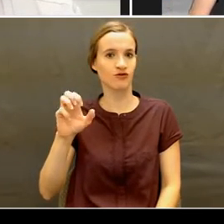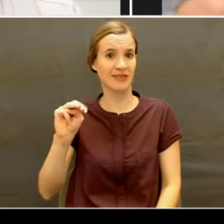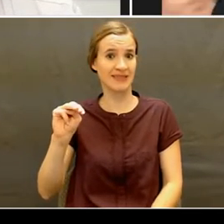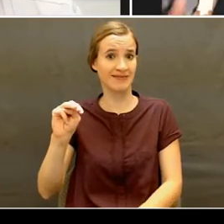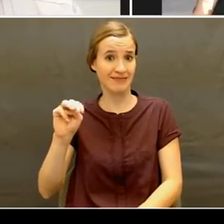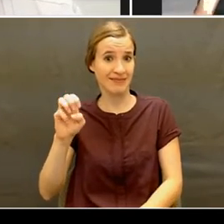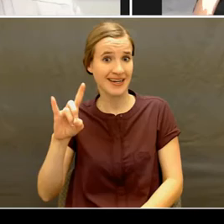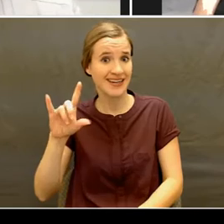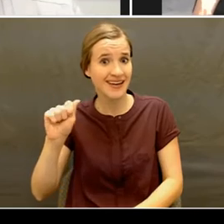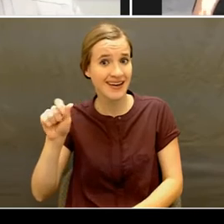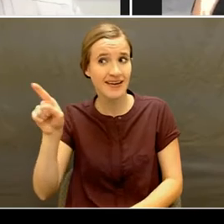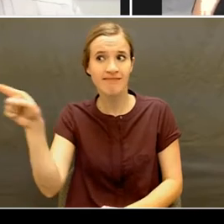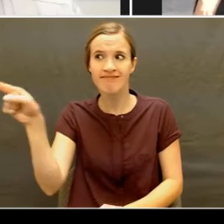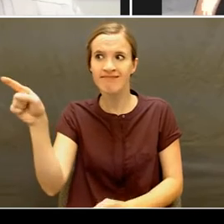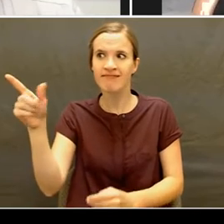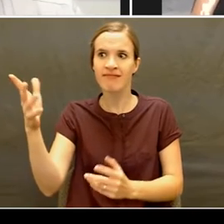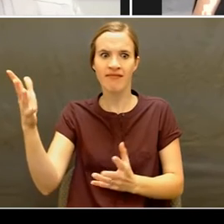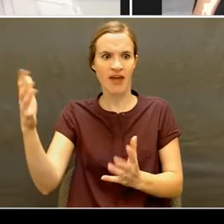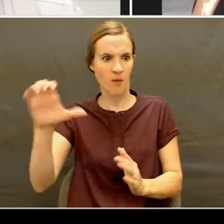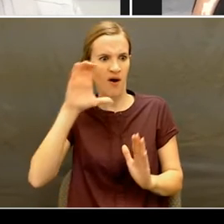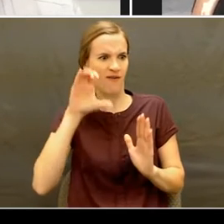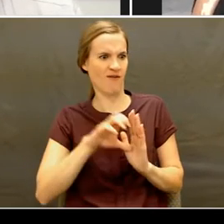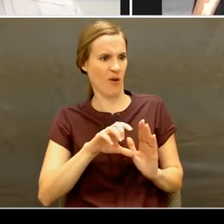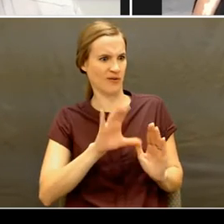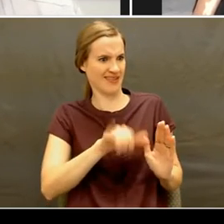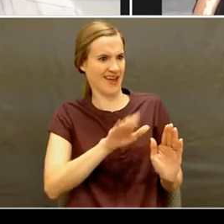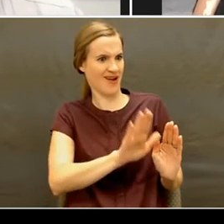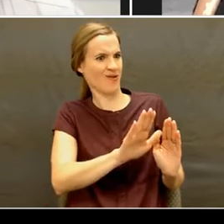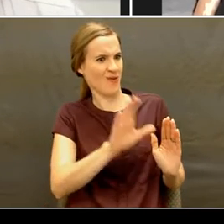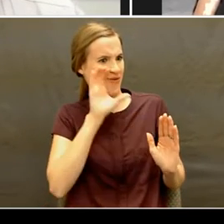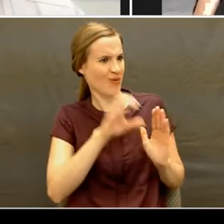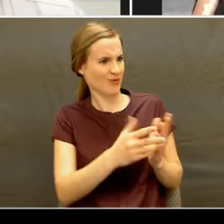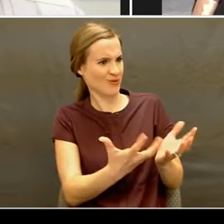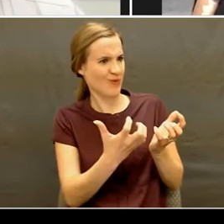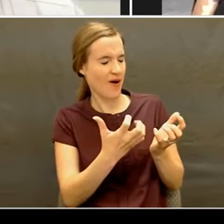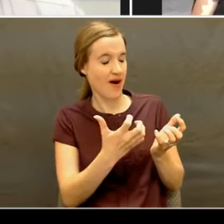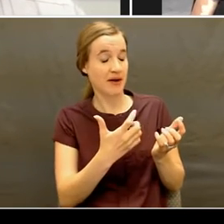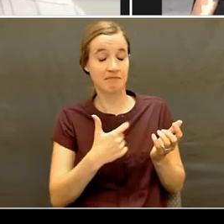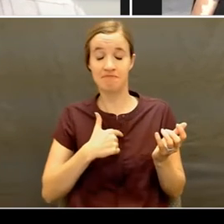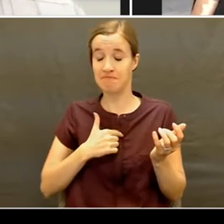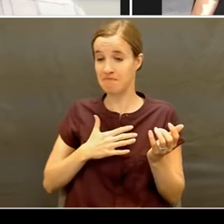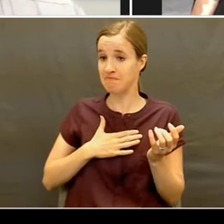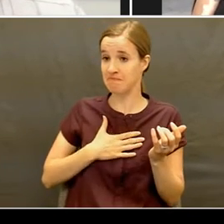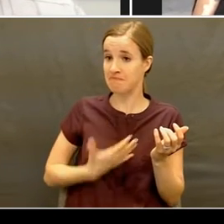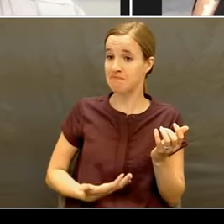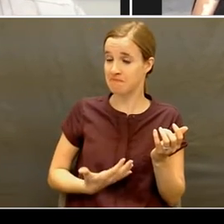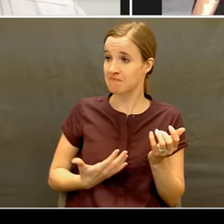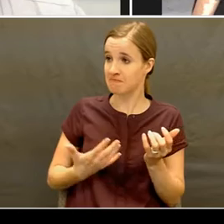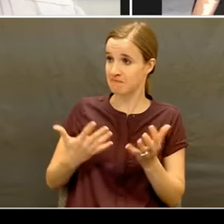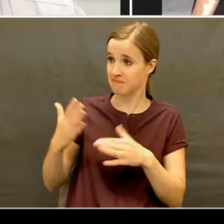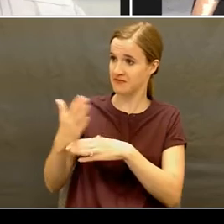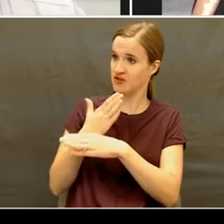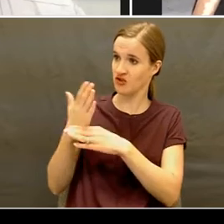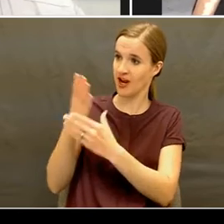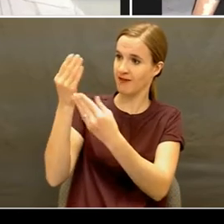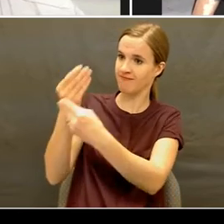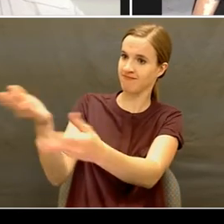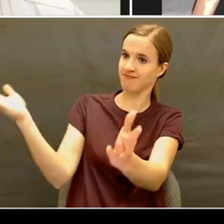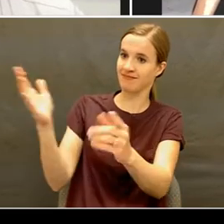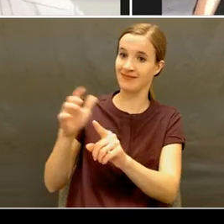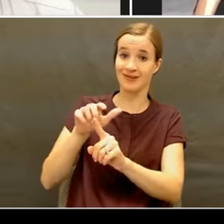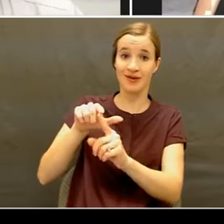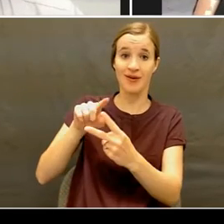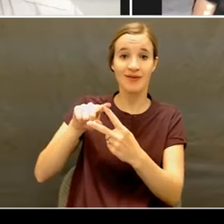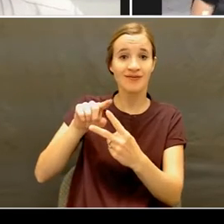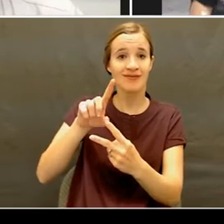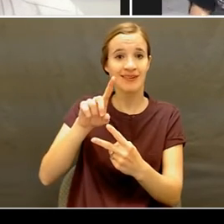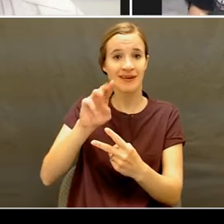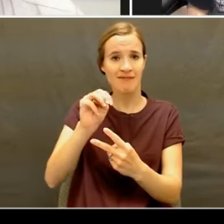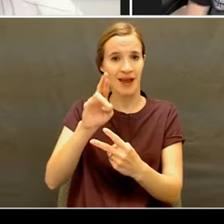that for the rest of the US and the disability community. And so that was happening, you couldn't